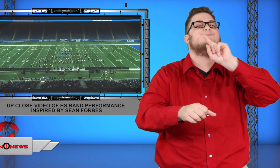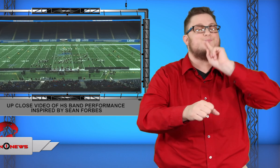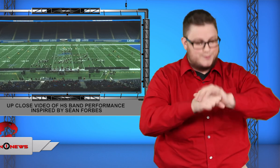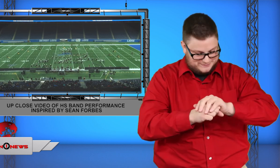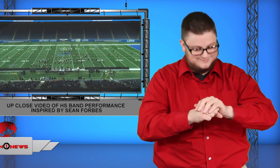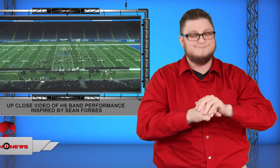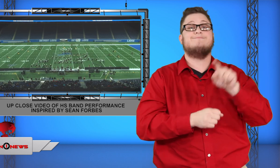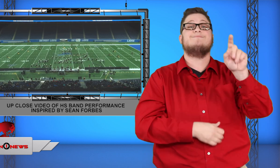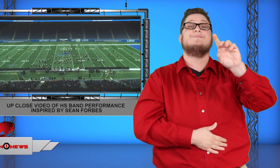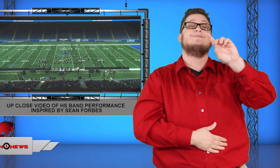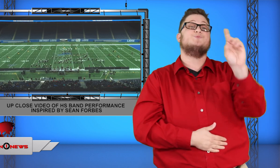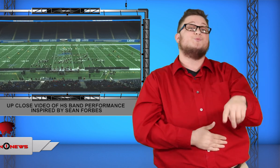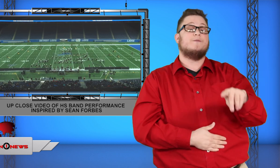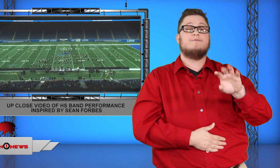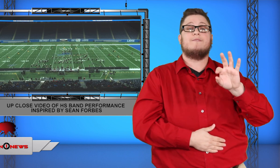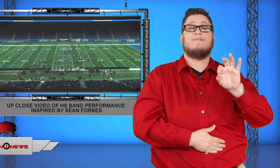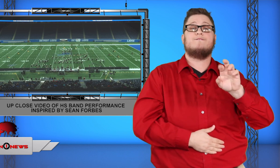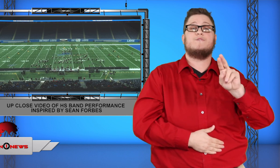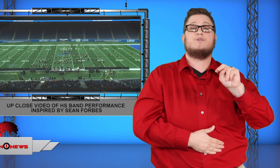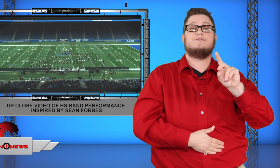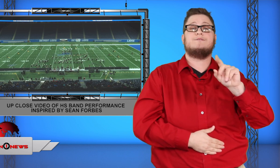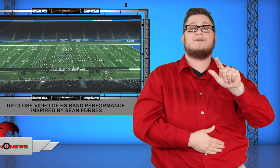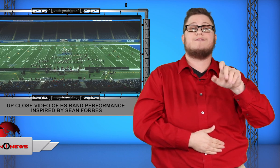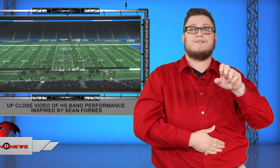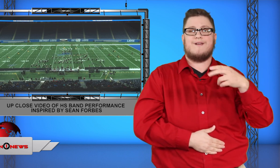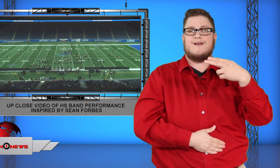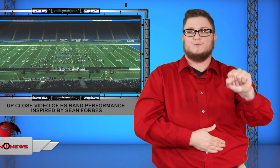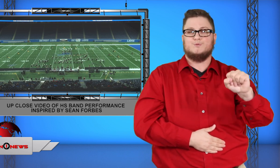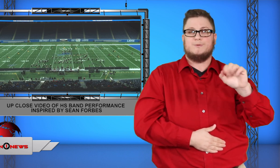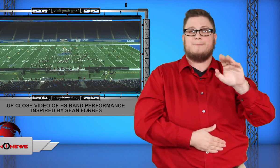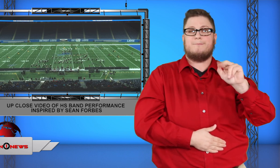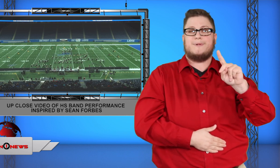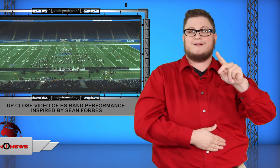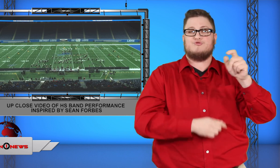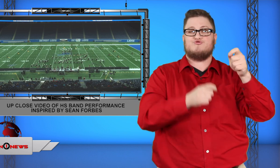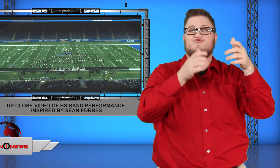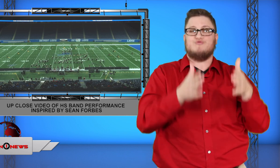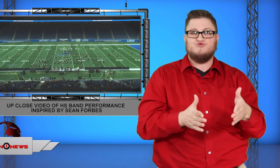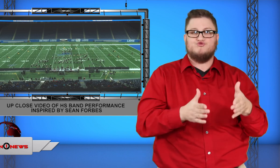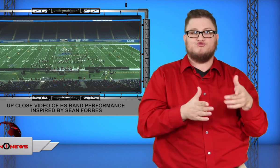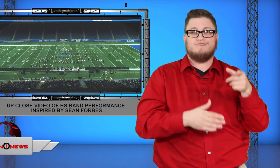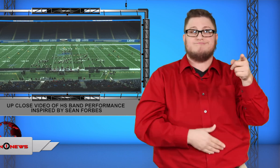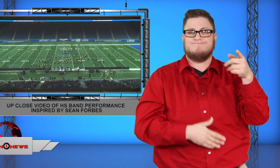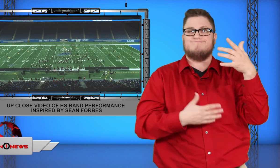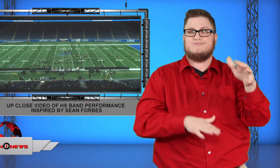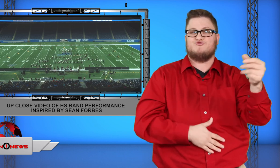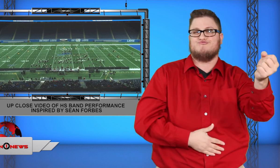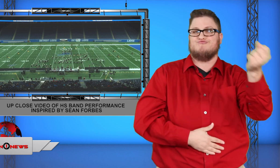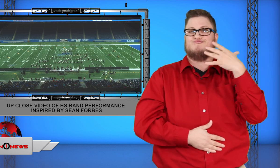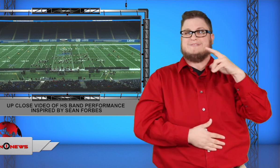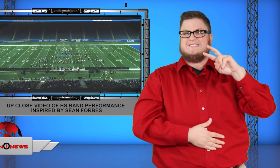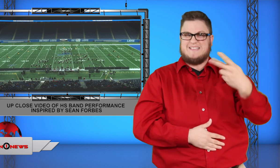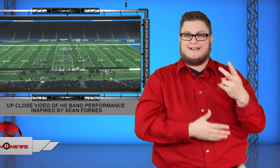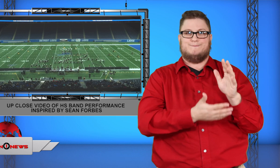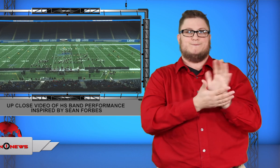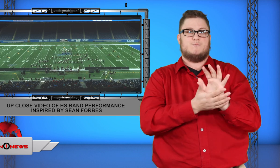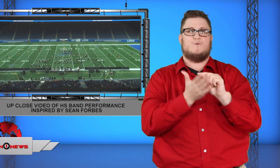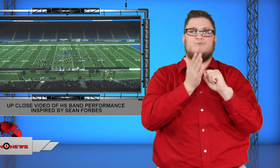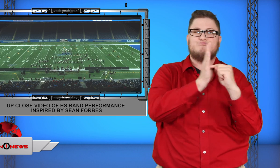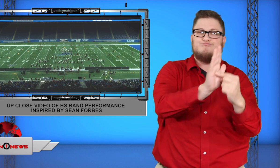As promised the band director at Ferndale high school in Detroit sent us a second video